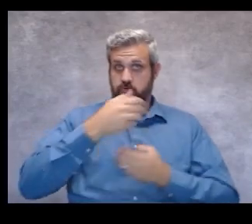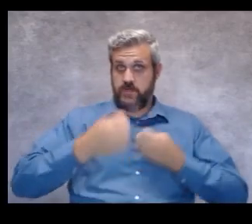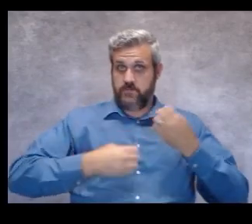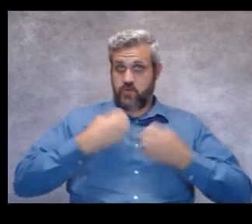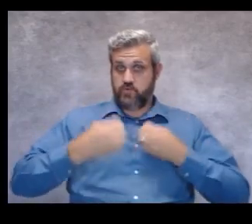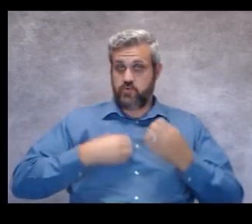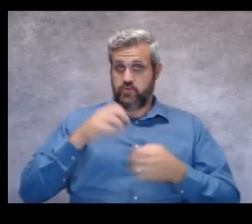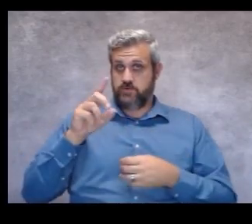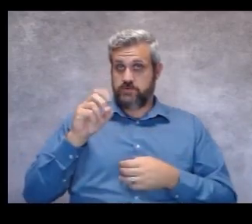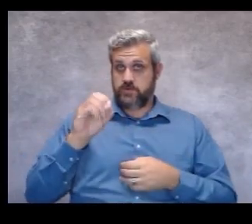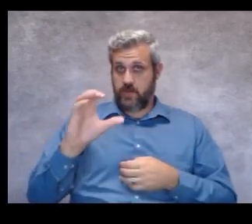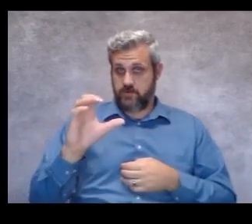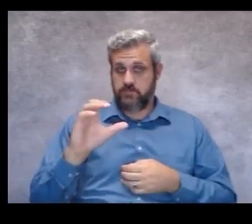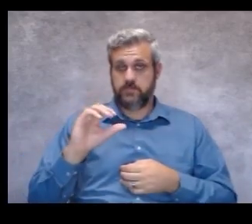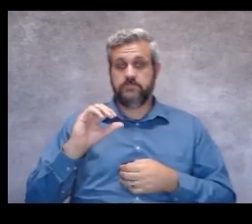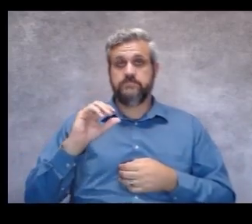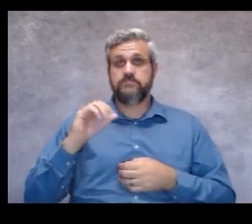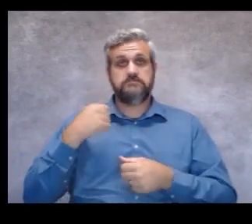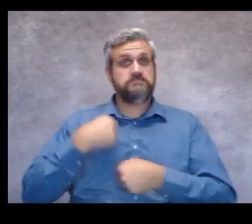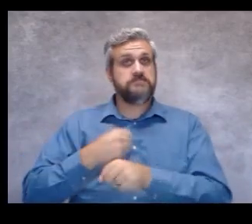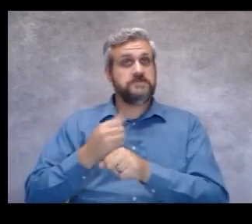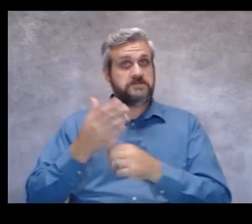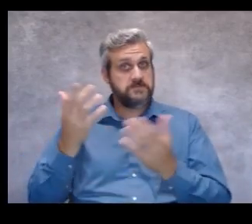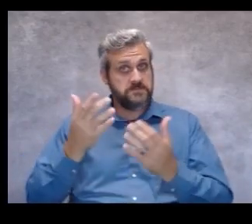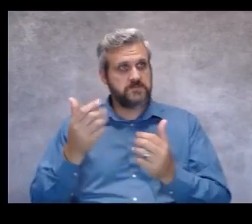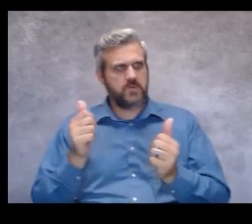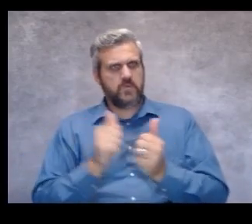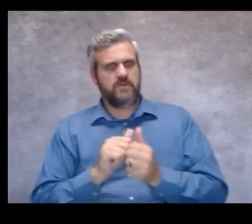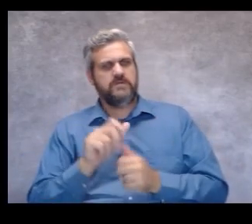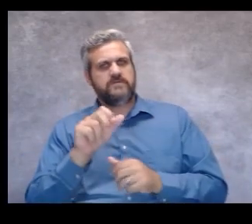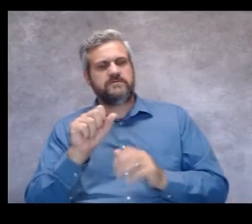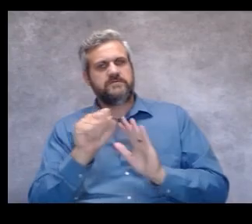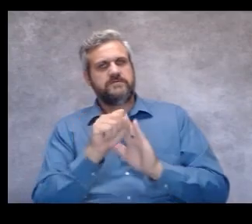guidance document was created in collaboration with the state advisory